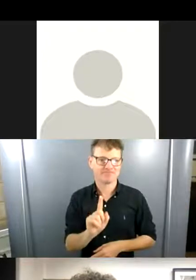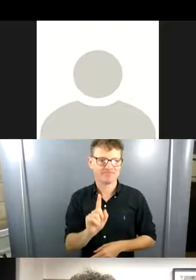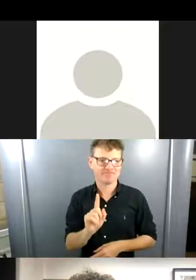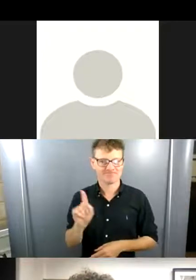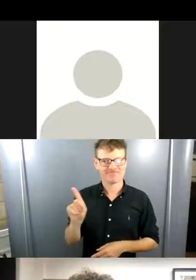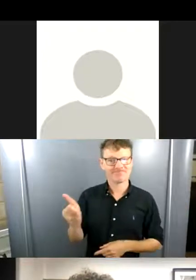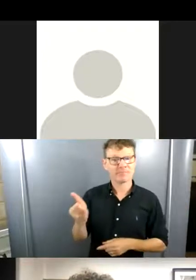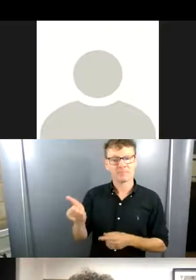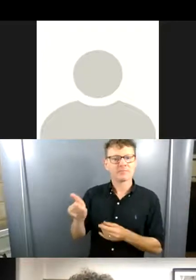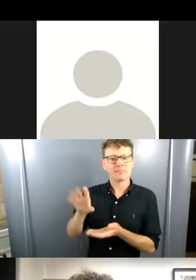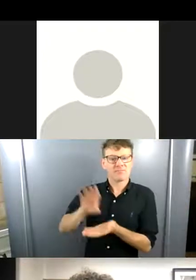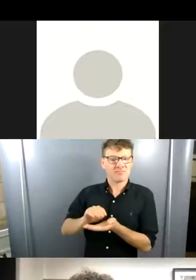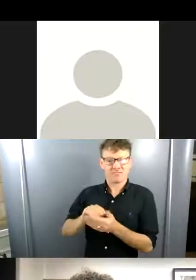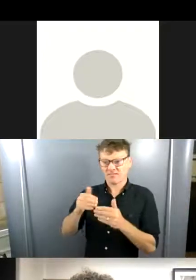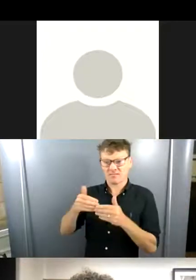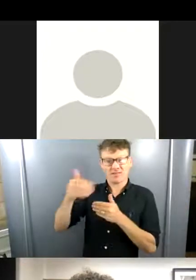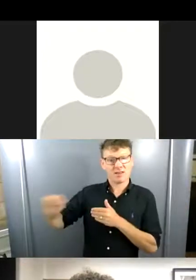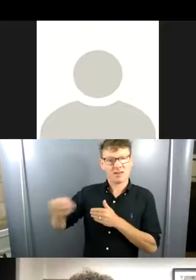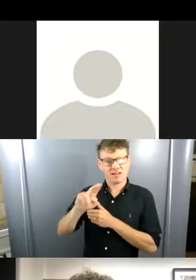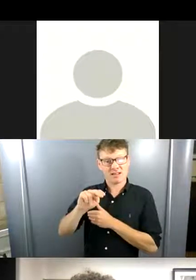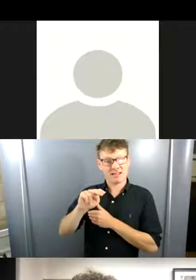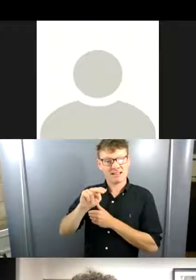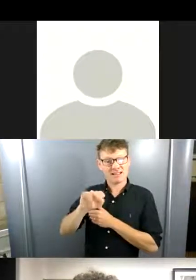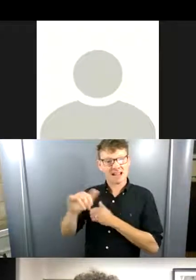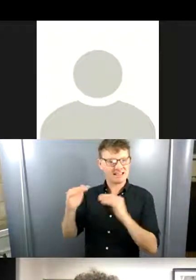phone of Nancy's house whereas the other one had been next to the language center